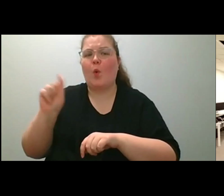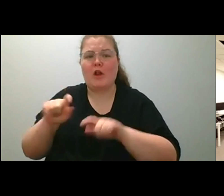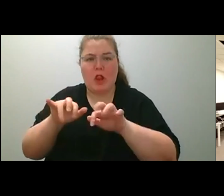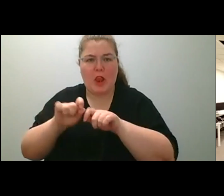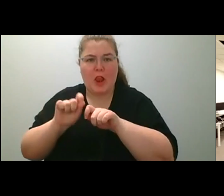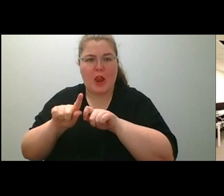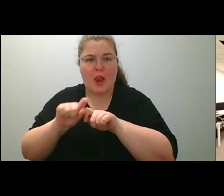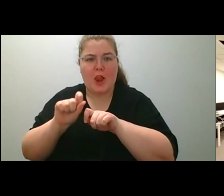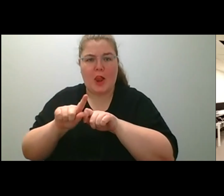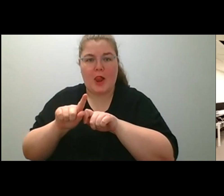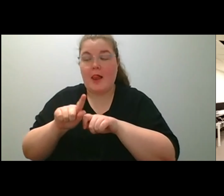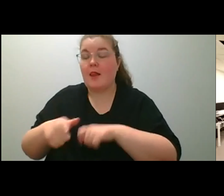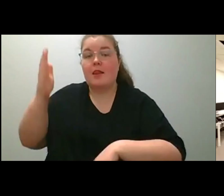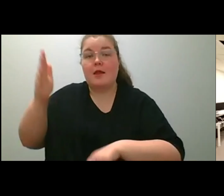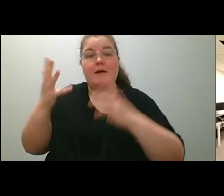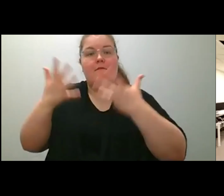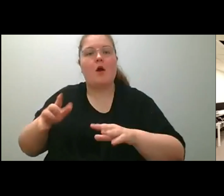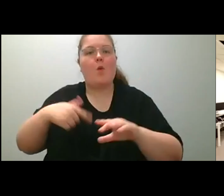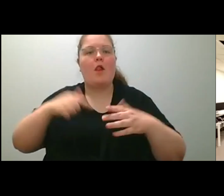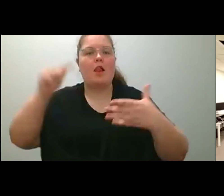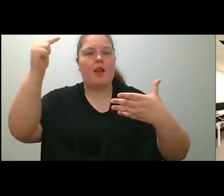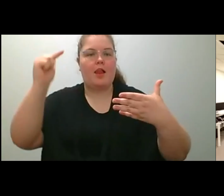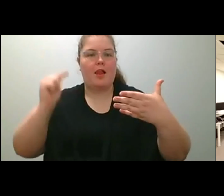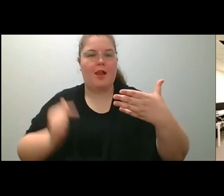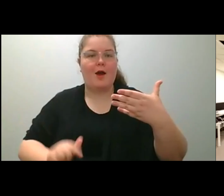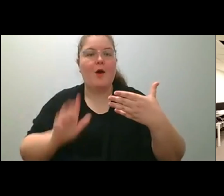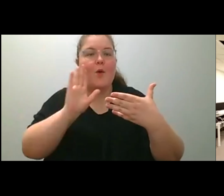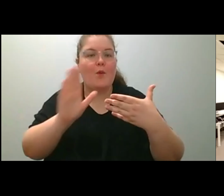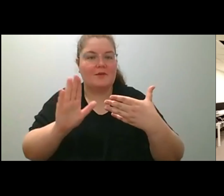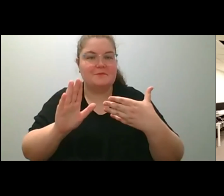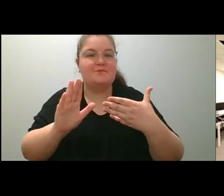at the end of the presentation. And I'm looking forward to seeing what you all come up with.